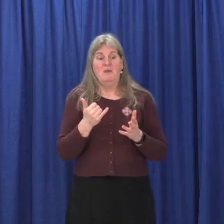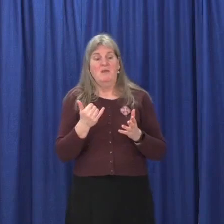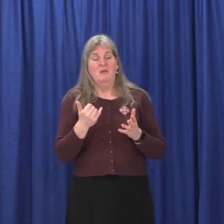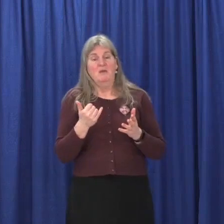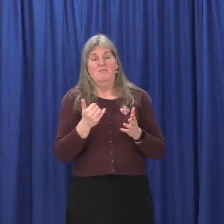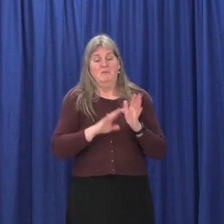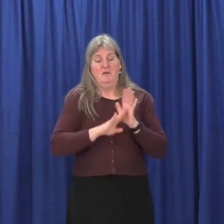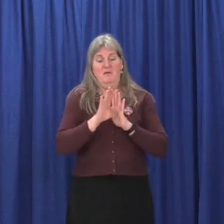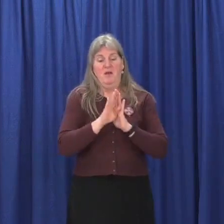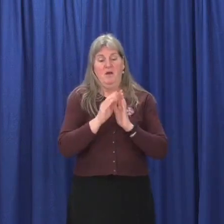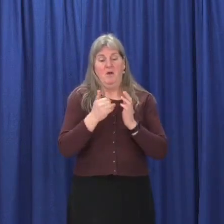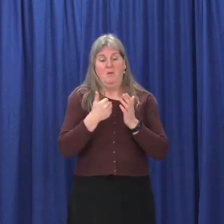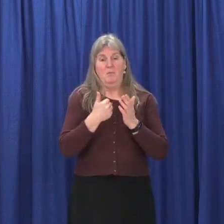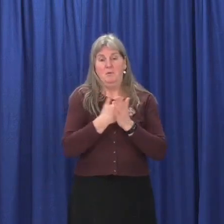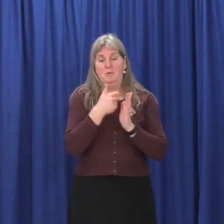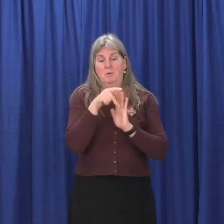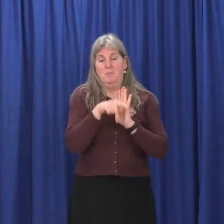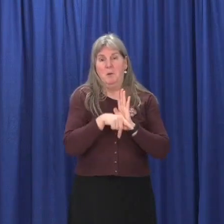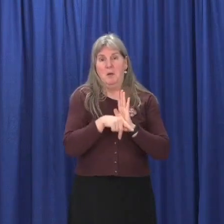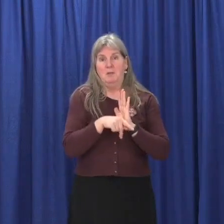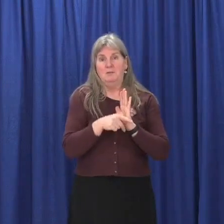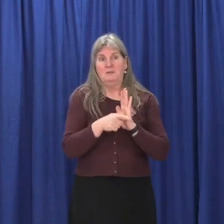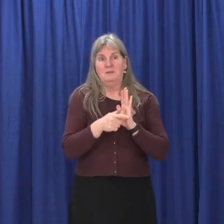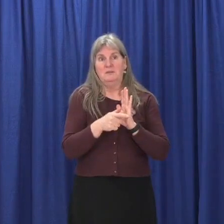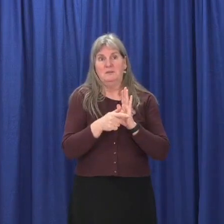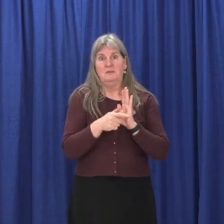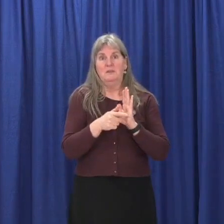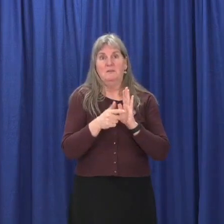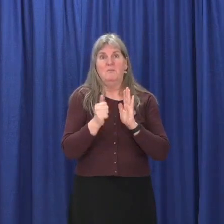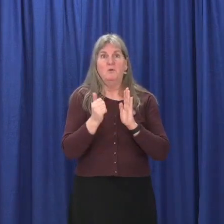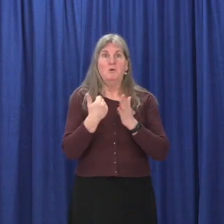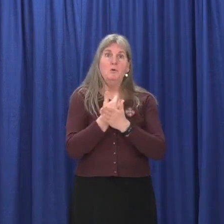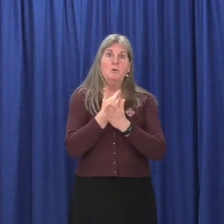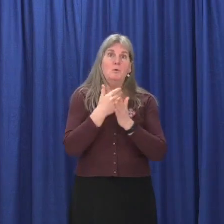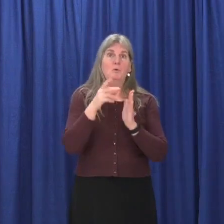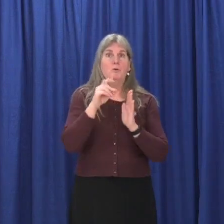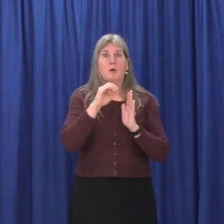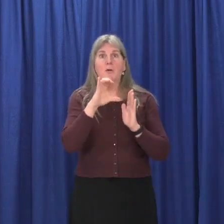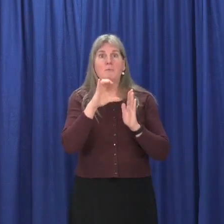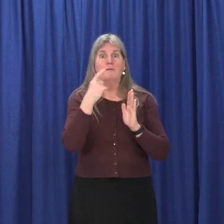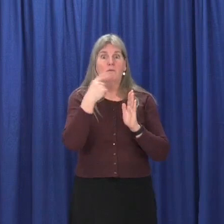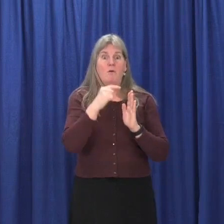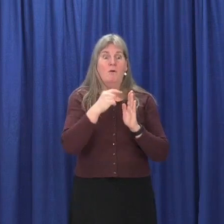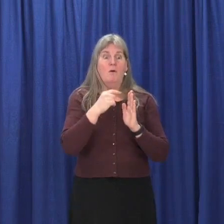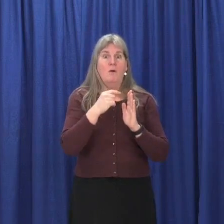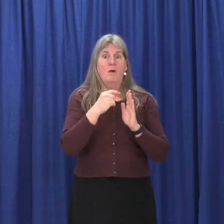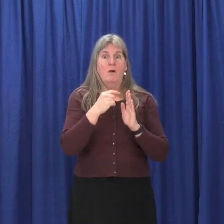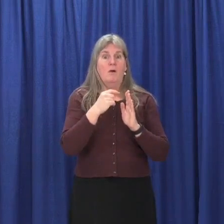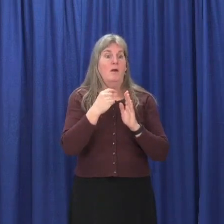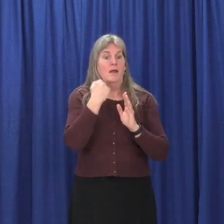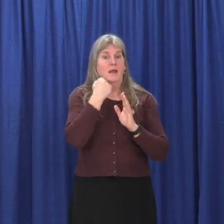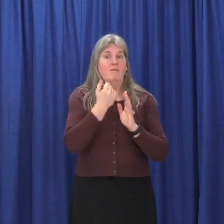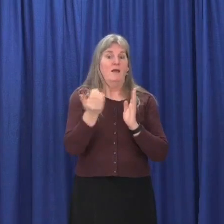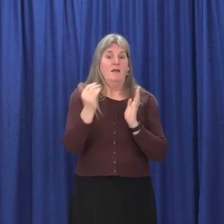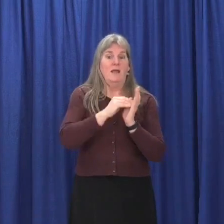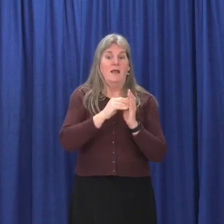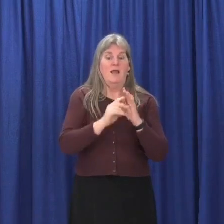guides us through an endemic, we're not there yet. Thank you. We'll now move to Vincent at